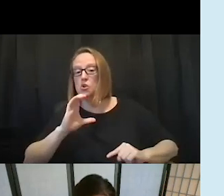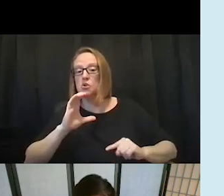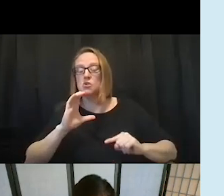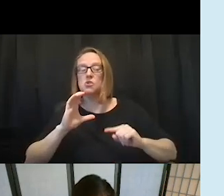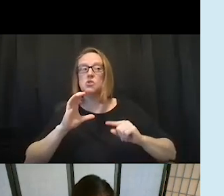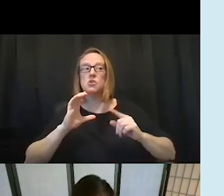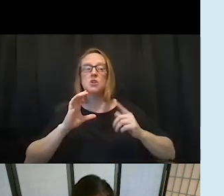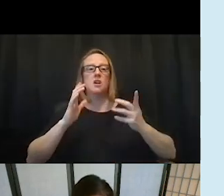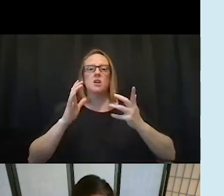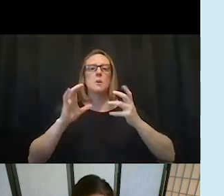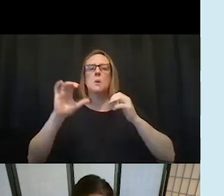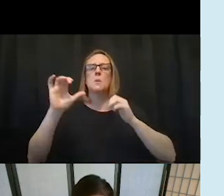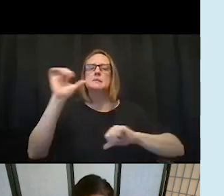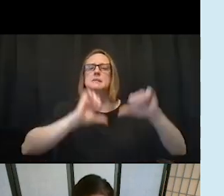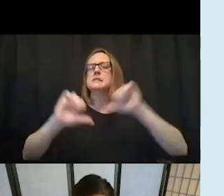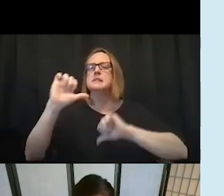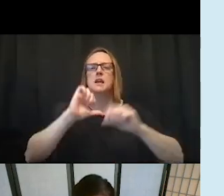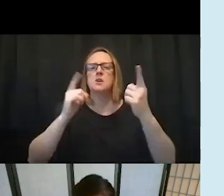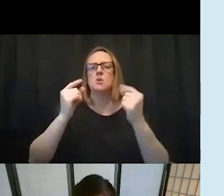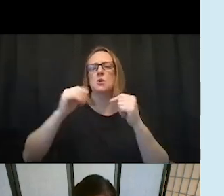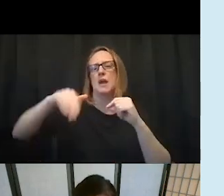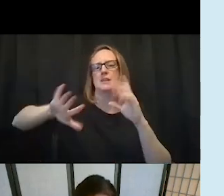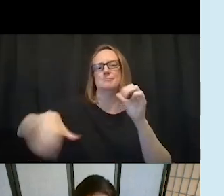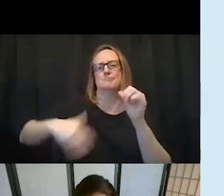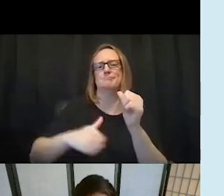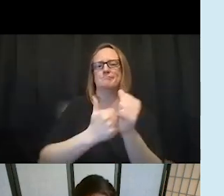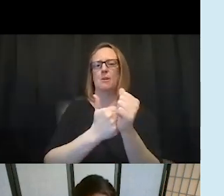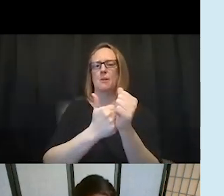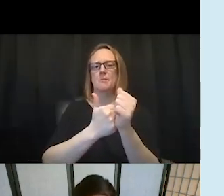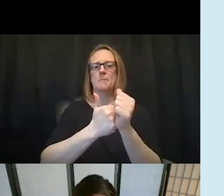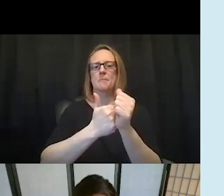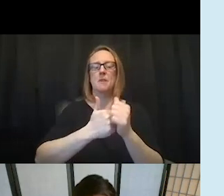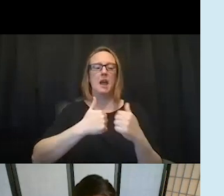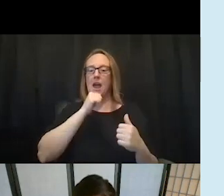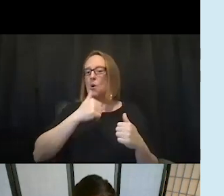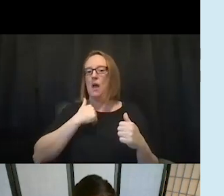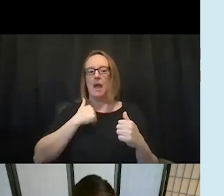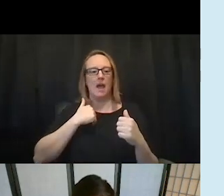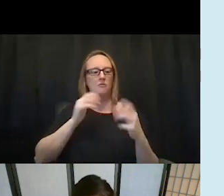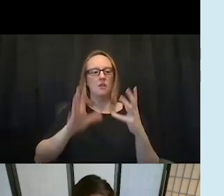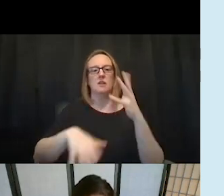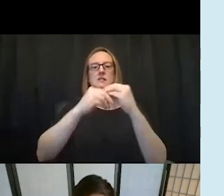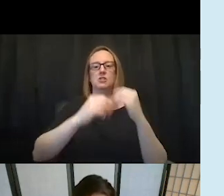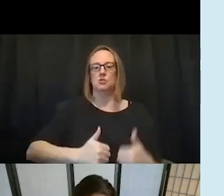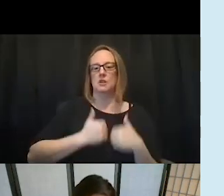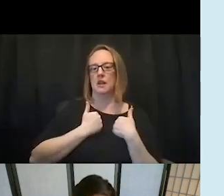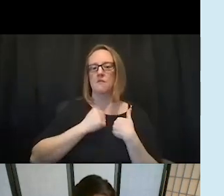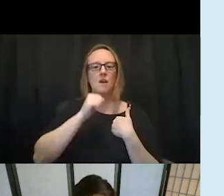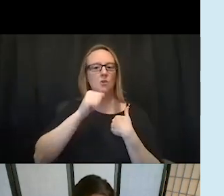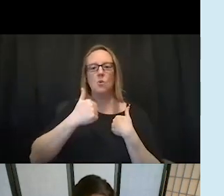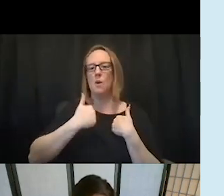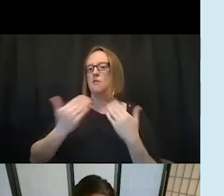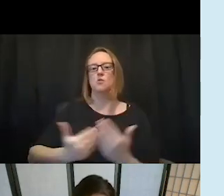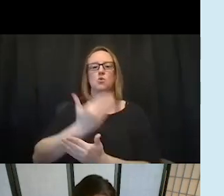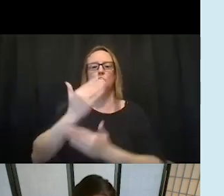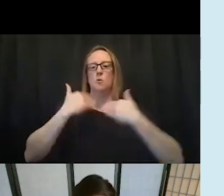up with yet? I don't get another life. I don't get another body. I'm not powerless and I am not God.